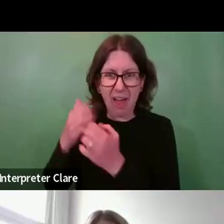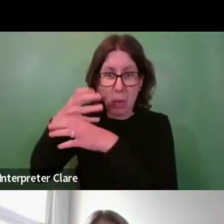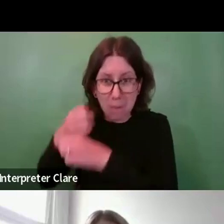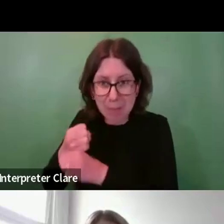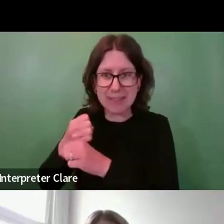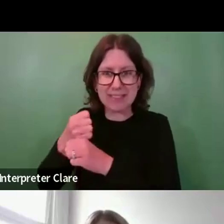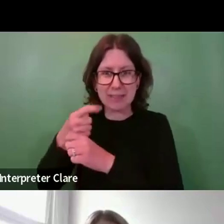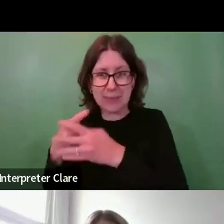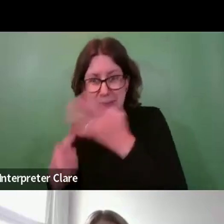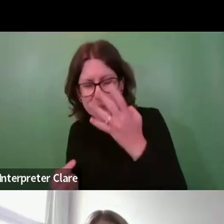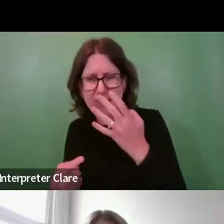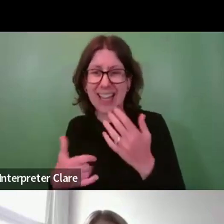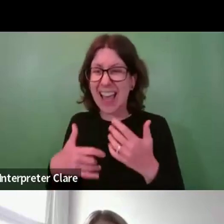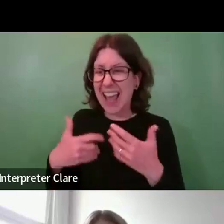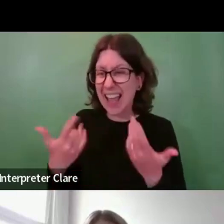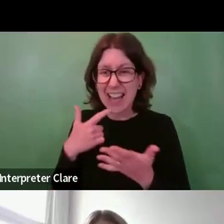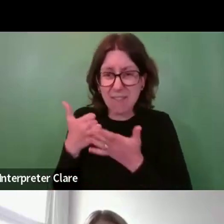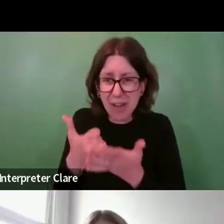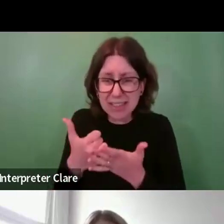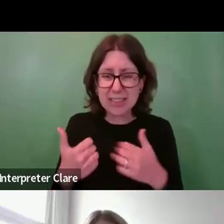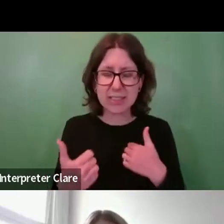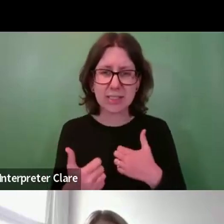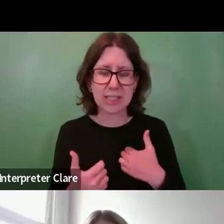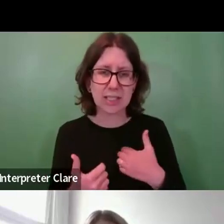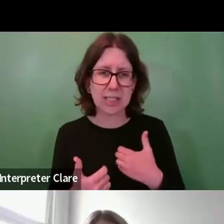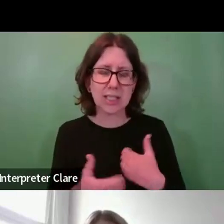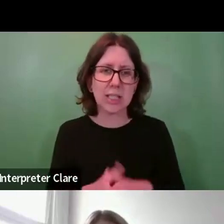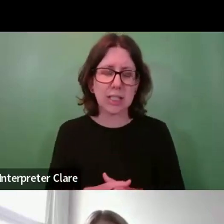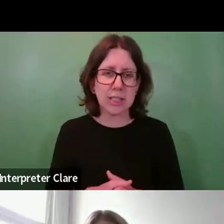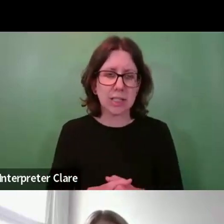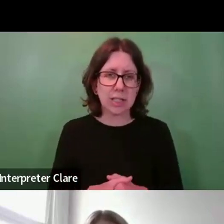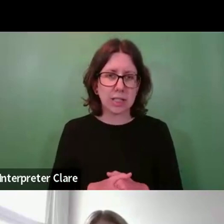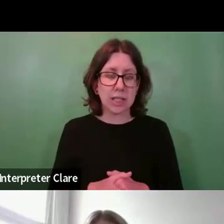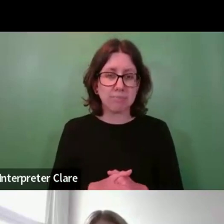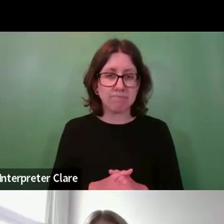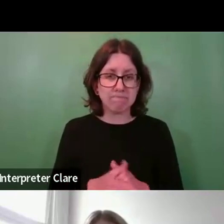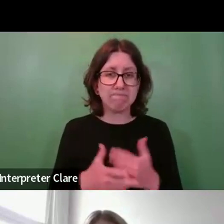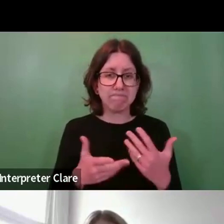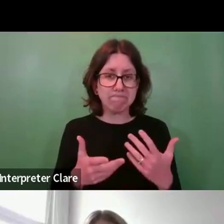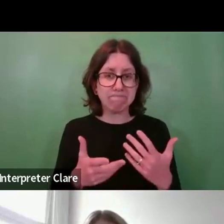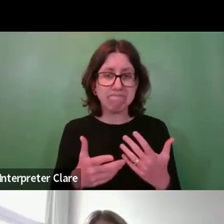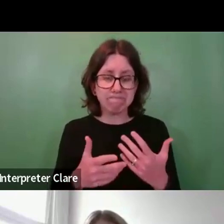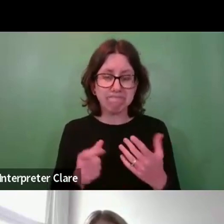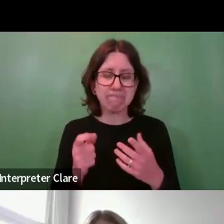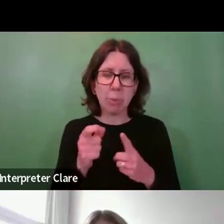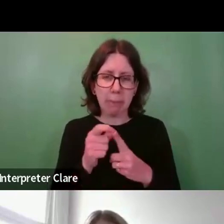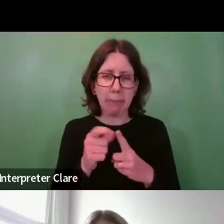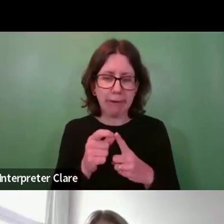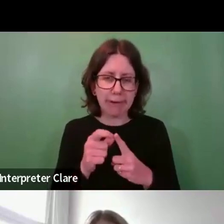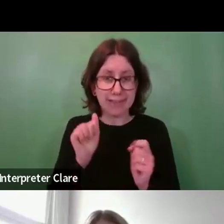if, if for any of our, our members? Pippa: Yeah, and it's I think for the... In, in my experience,